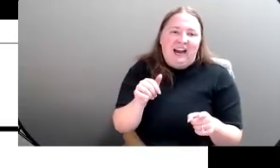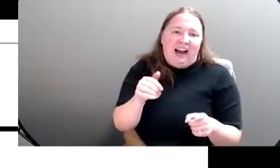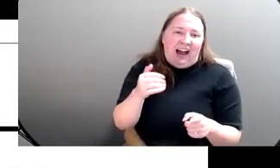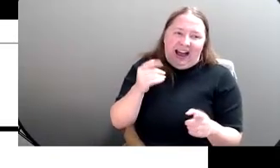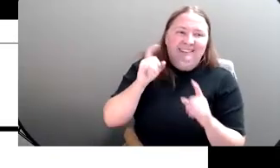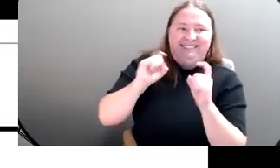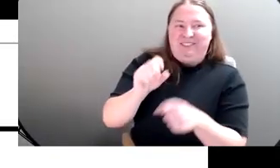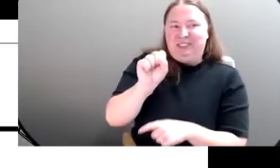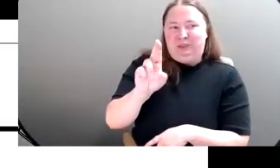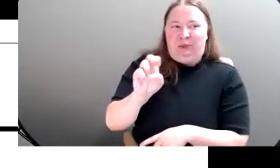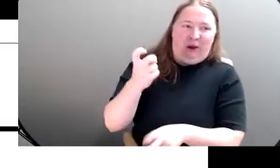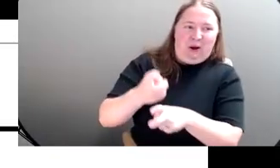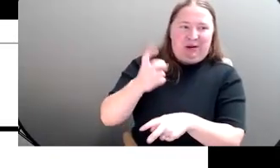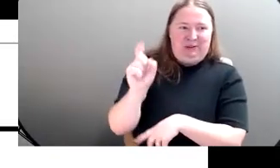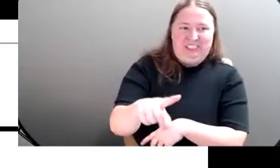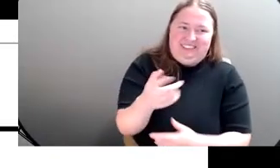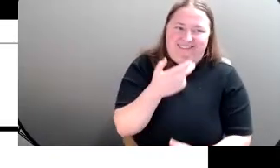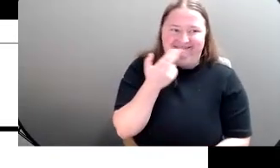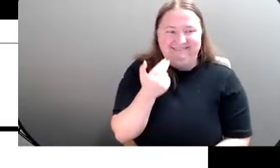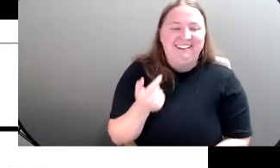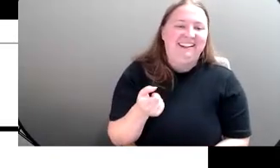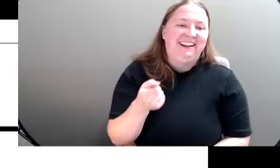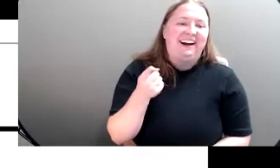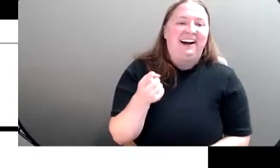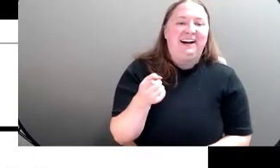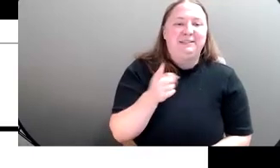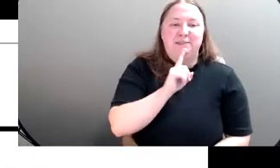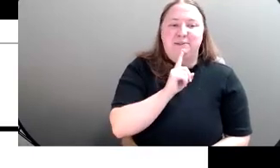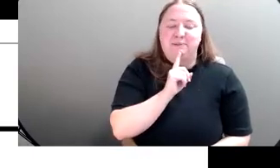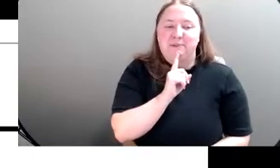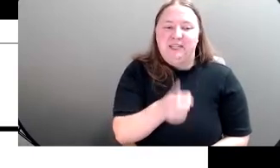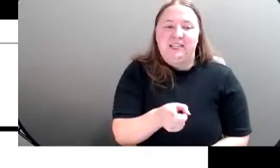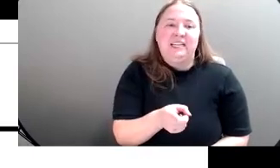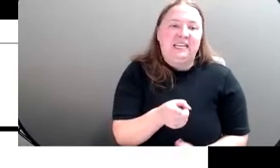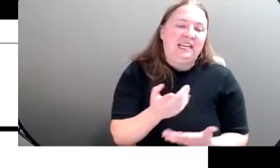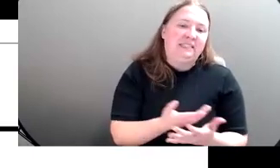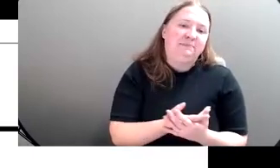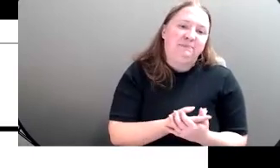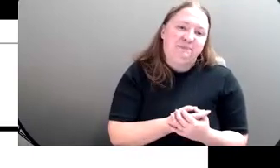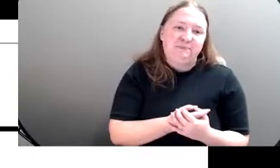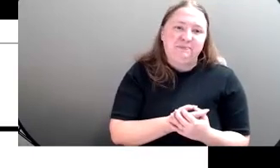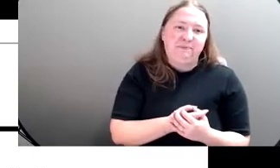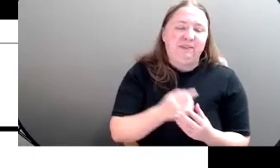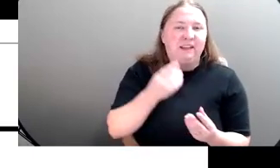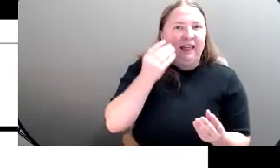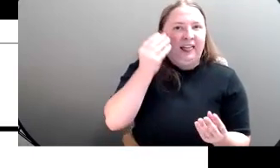Yeah. That, you know, really, thinking about,